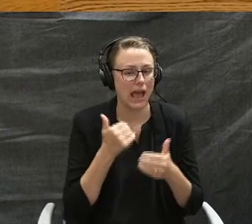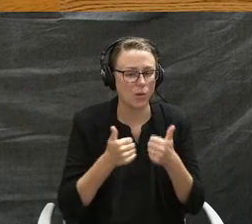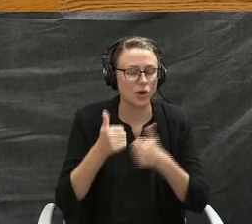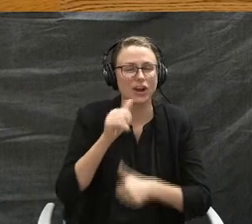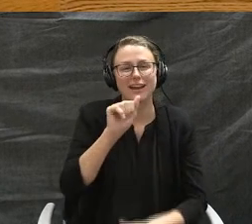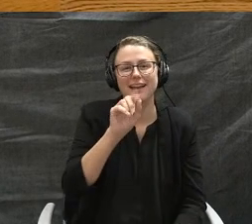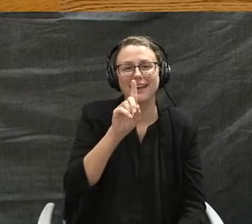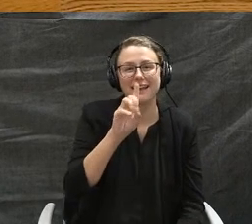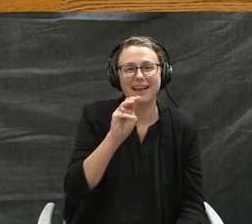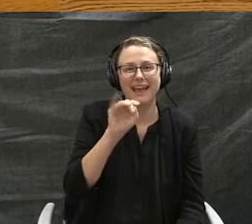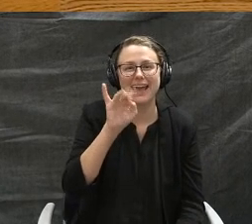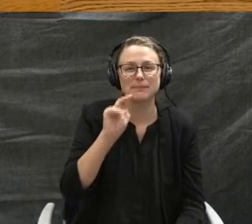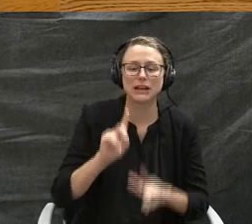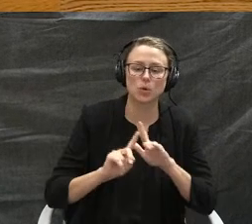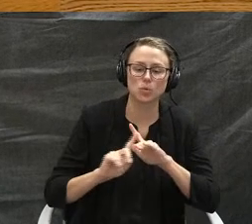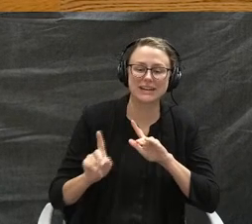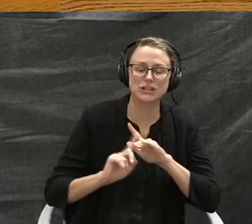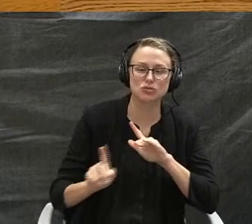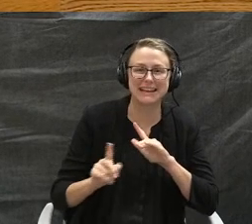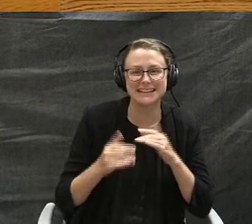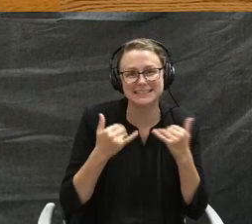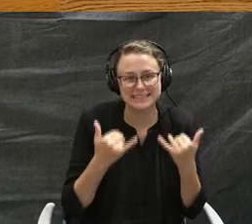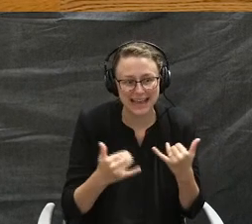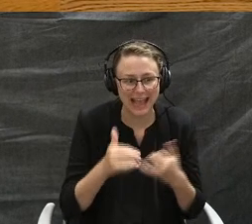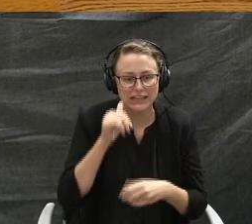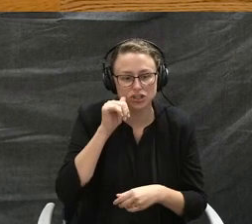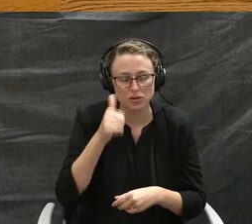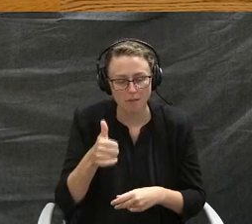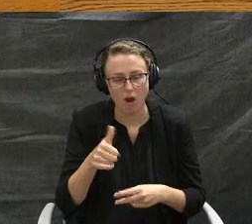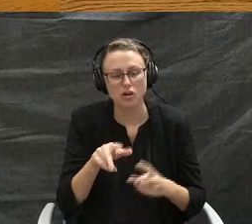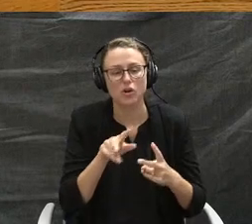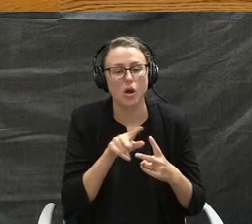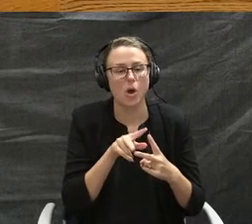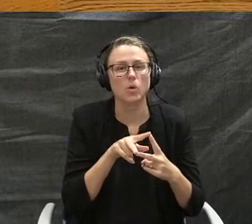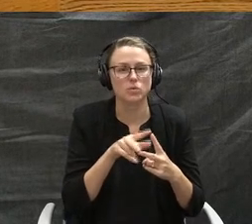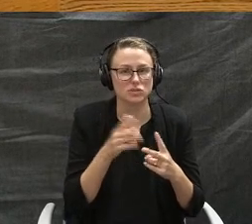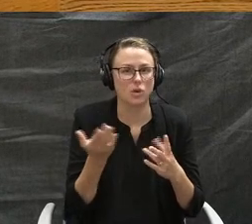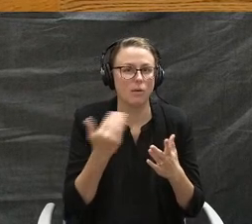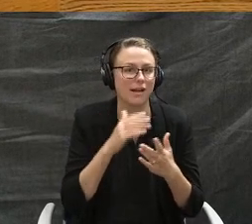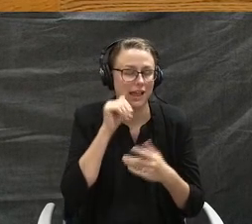tomorrow, so we're running that again tomorrow and the MSB. A